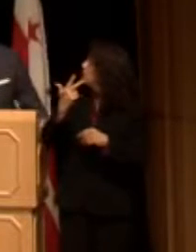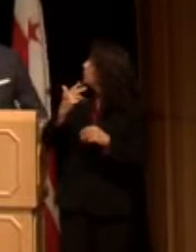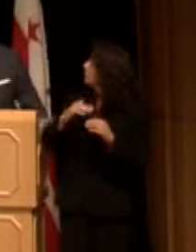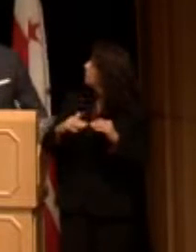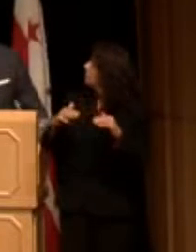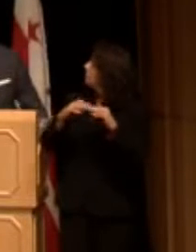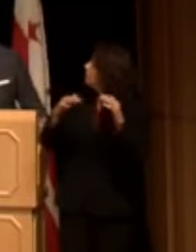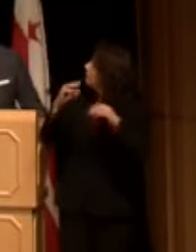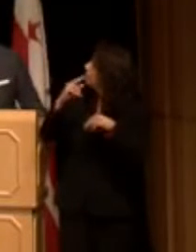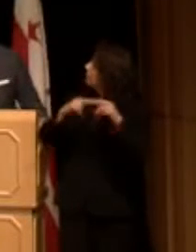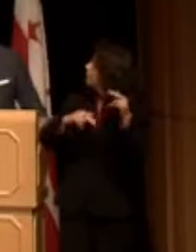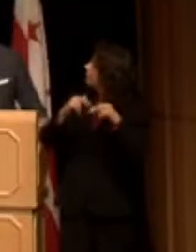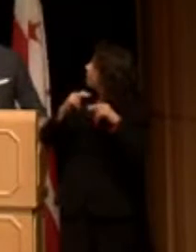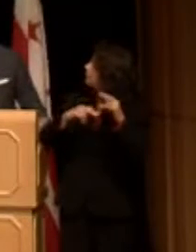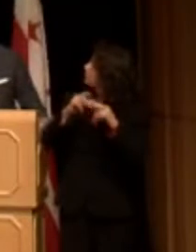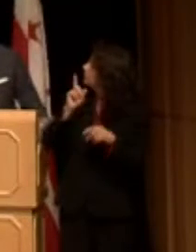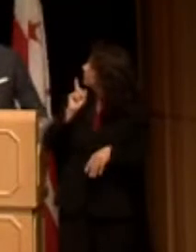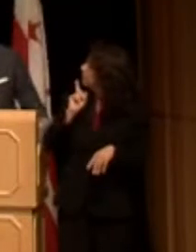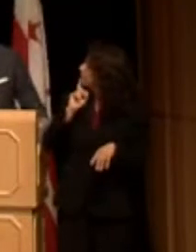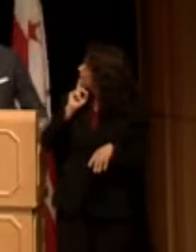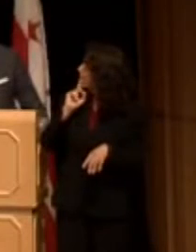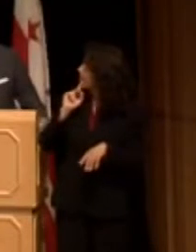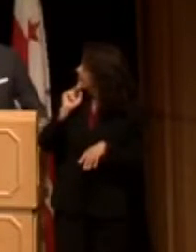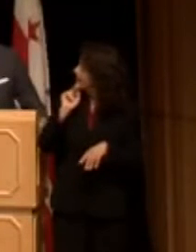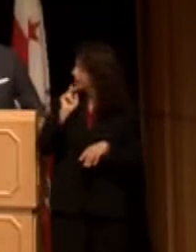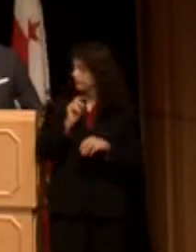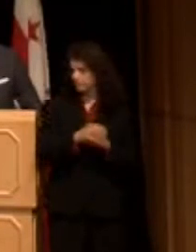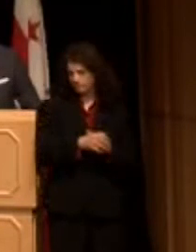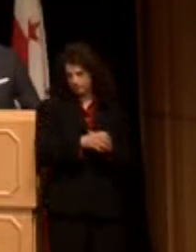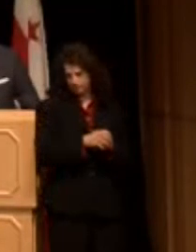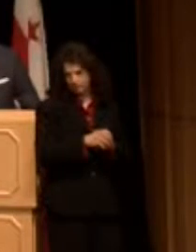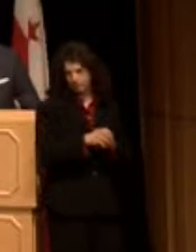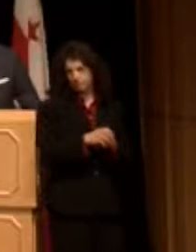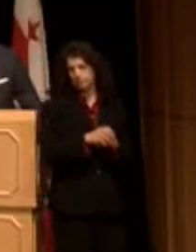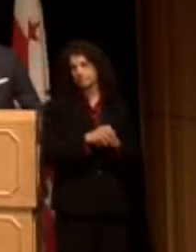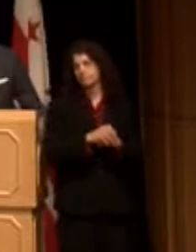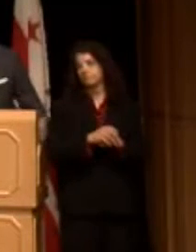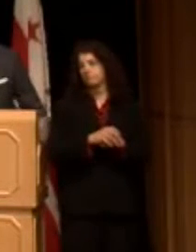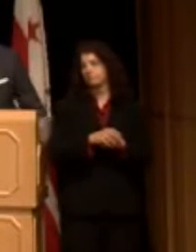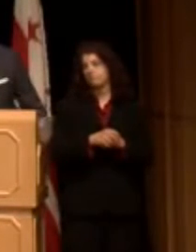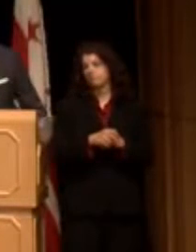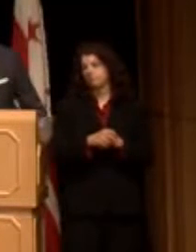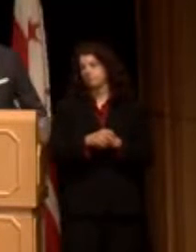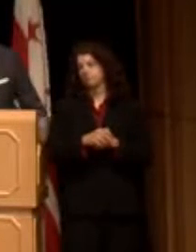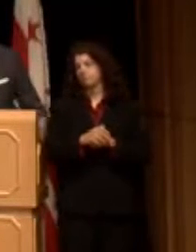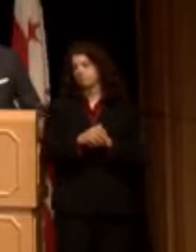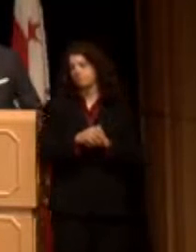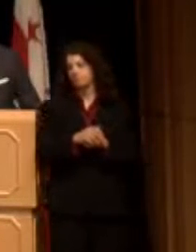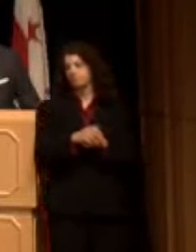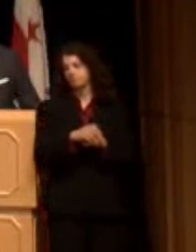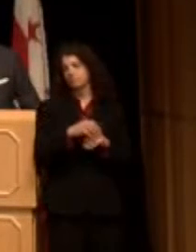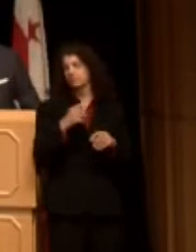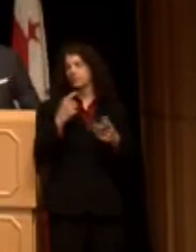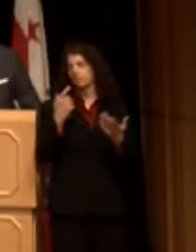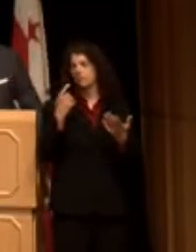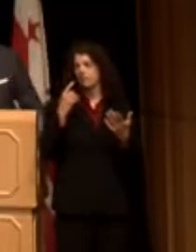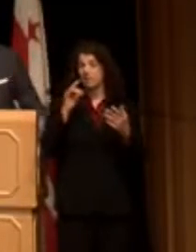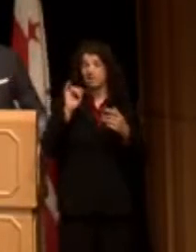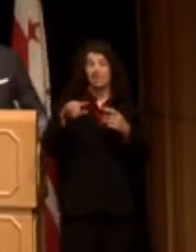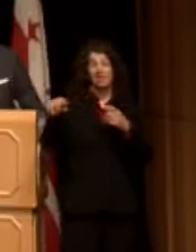USES INCLUDING RESIDENTIAL. THE RFP WILL BE INCLUSIVE OF COMMUNITY INPUT GATHERED DURING THE OUR RFP PROCESS INCLUDING